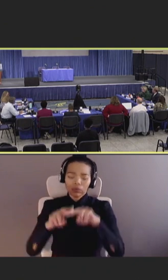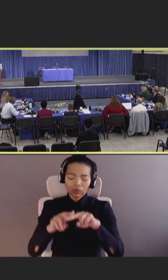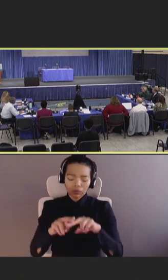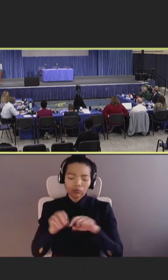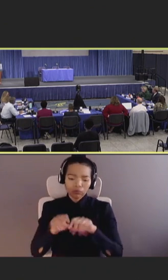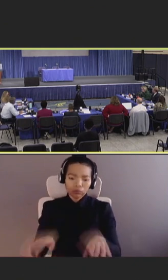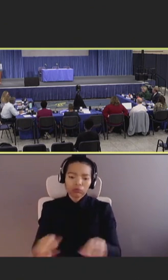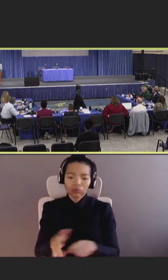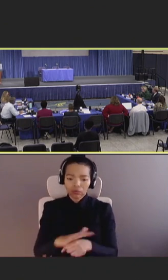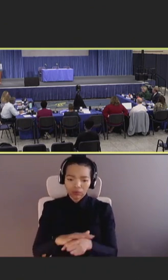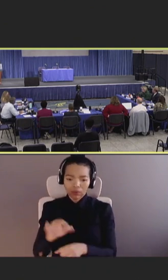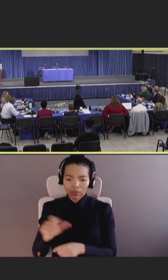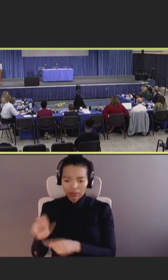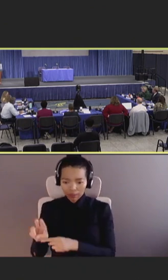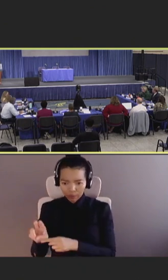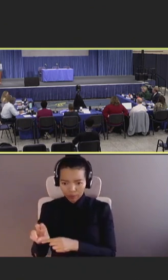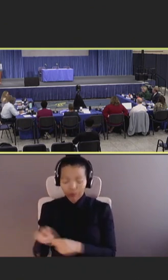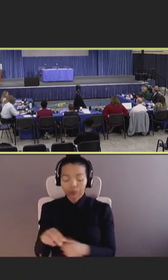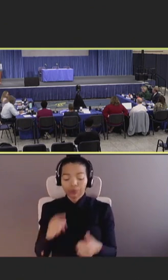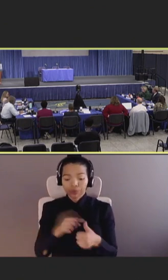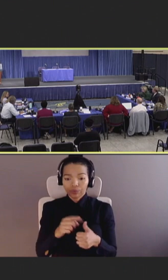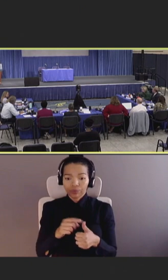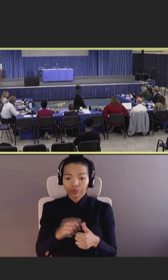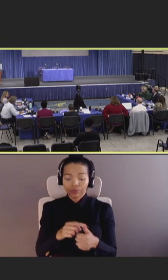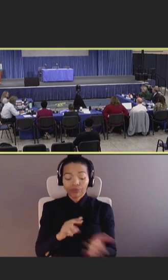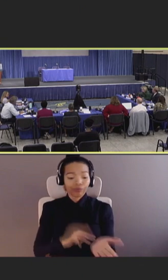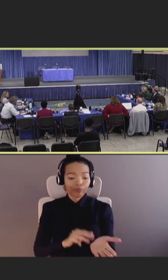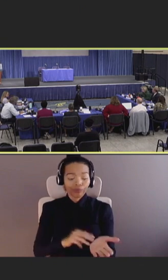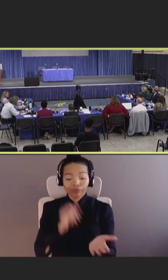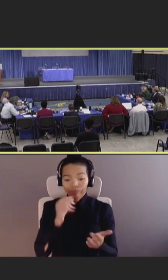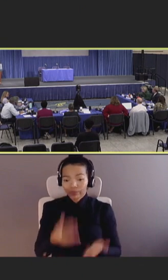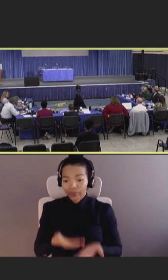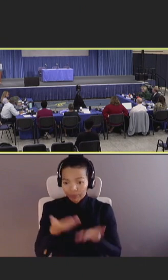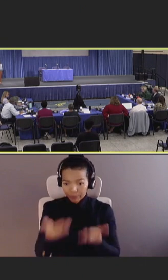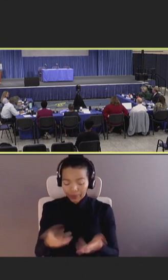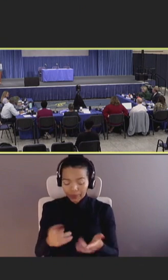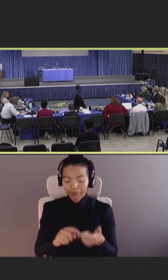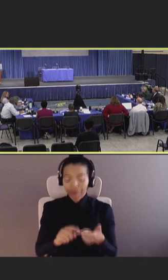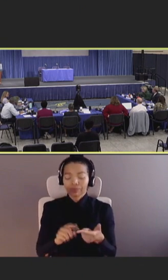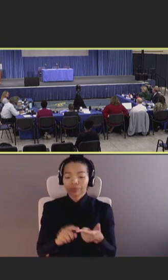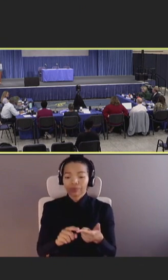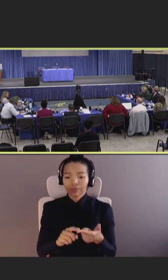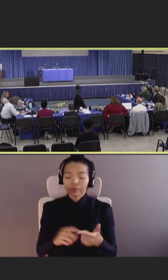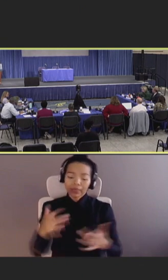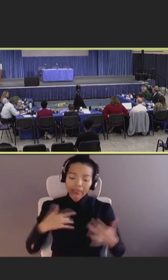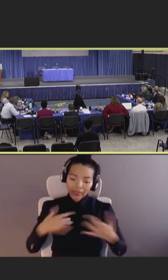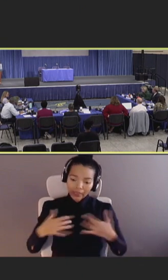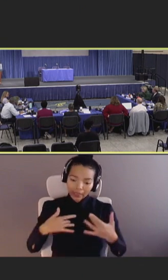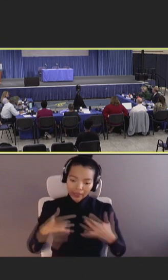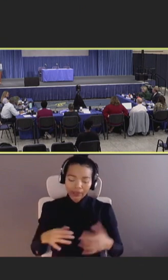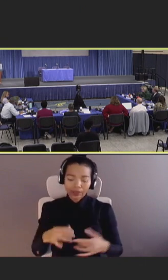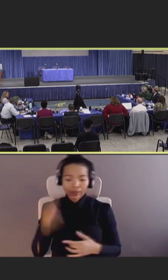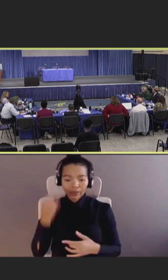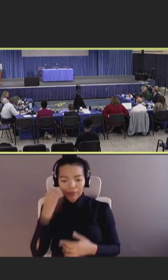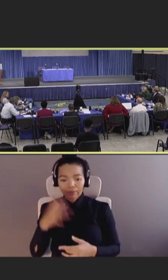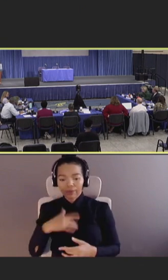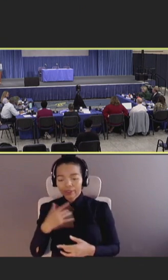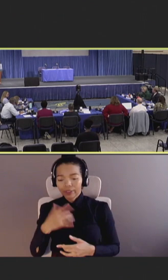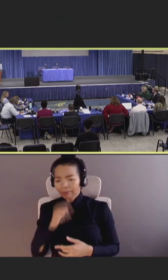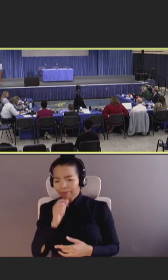a lack of provider recommendation. Two, concerns or issues with unknown or serious side effects.